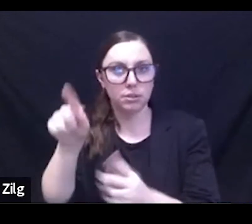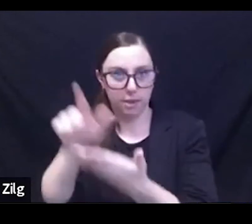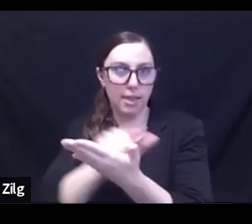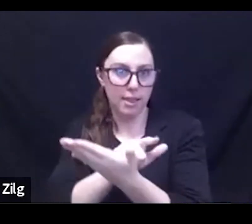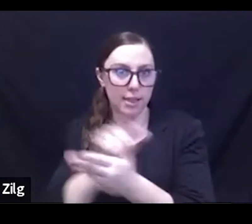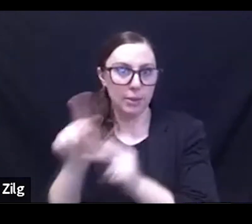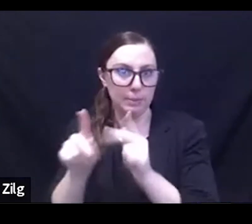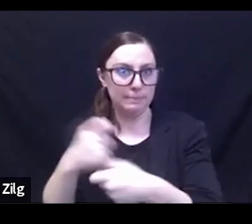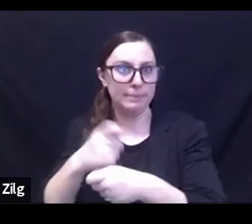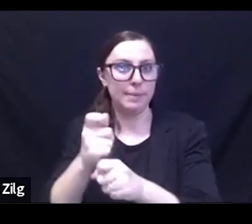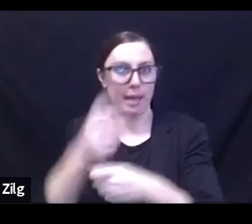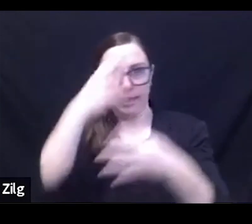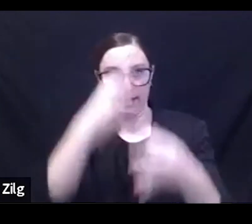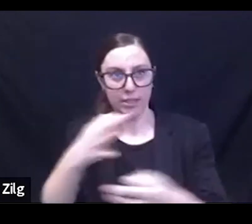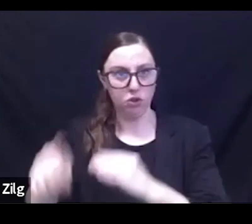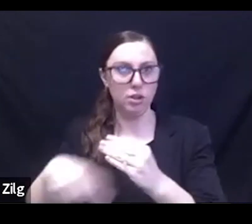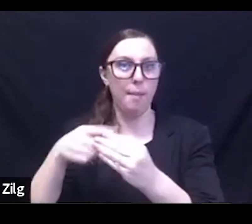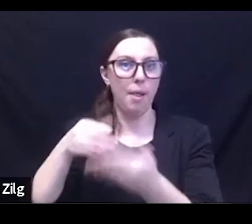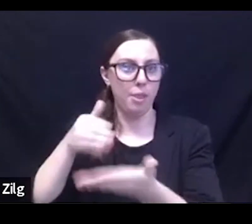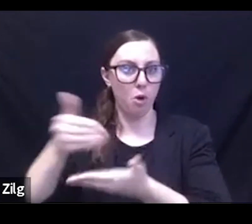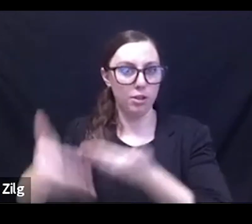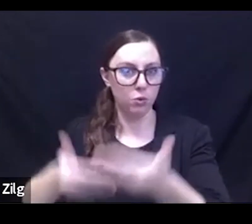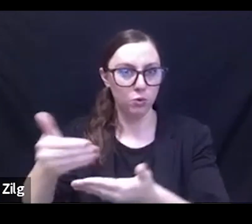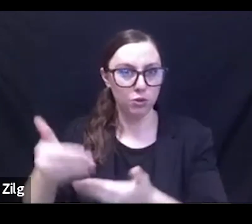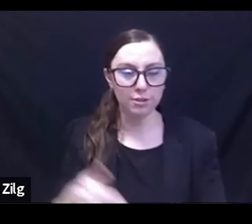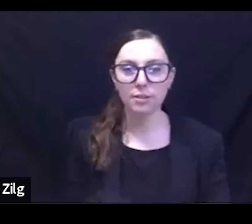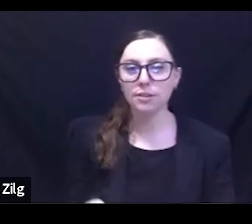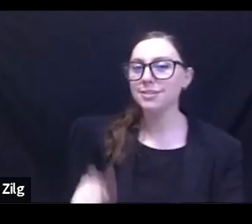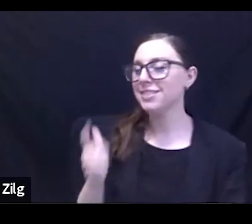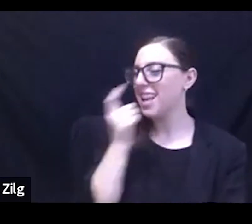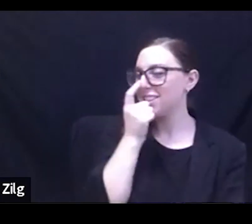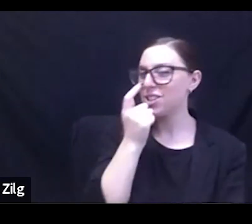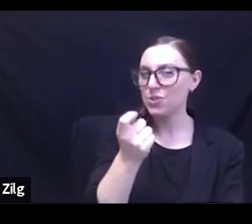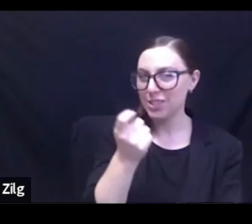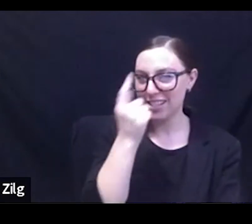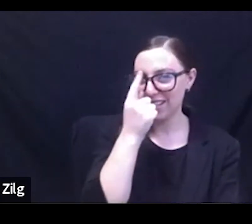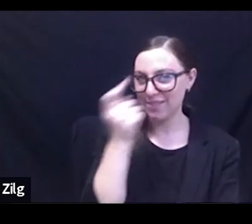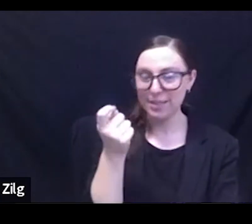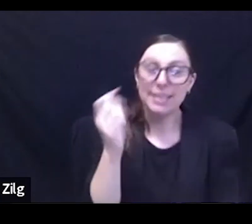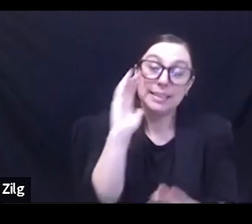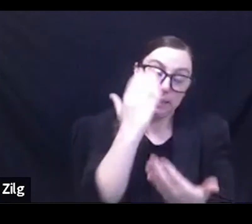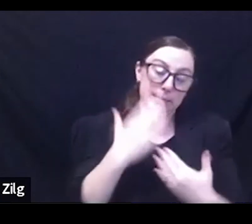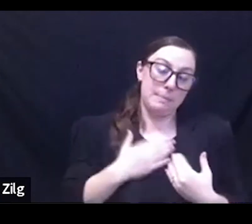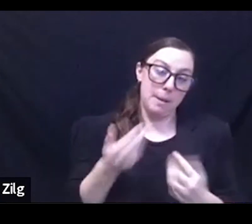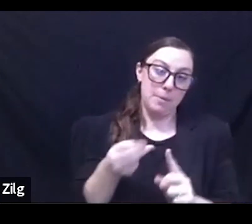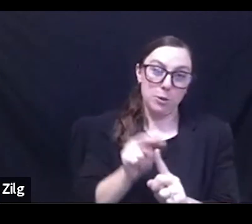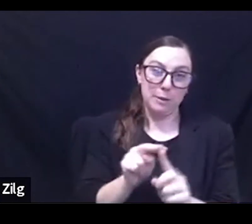about a prosecution. Marc: It's so interesting because the same themes -- it seems to me -- keep